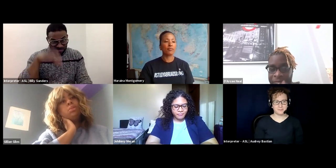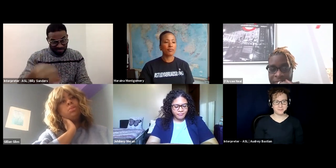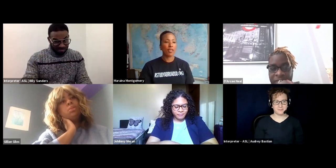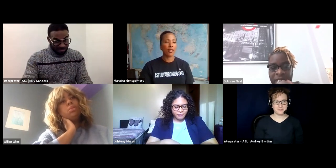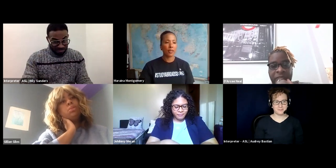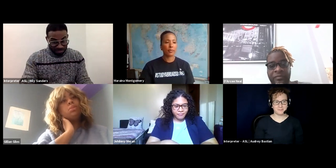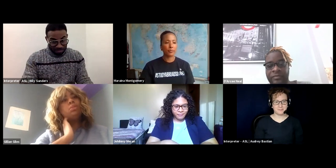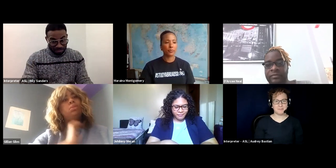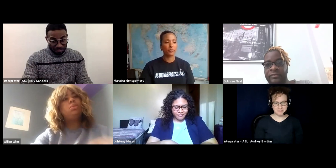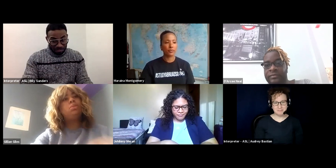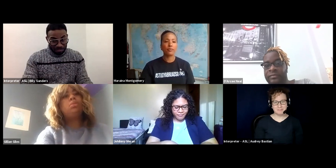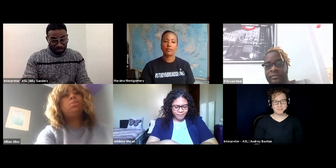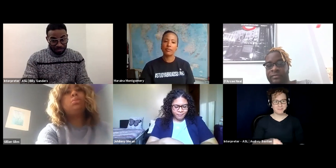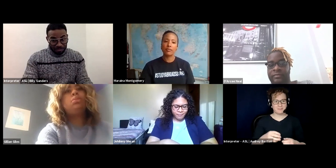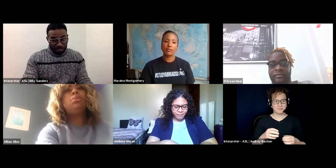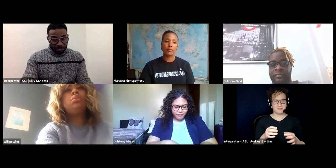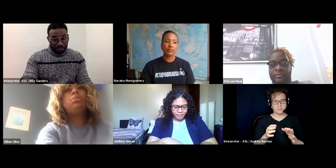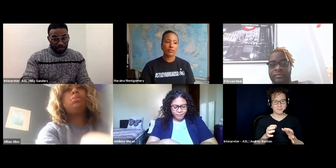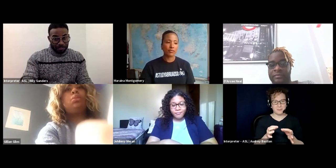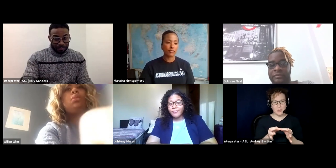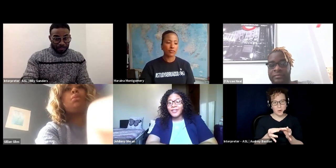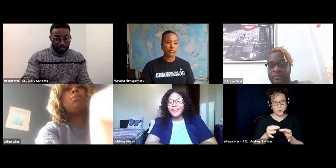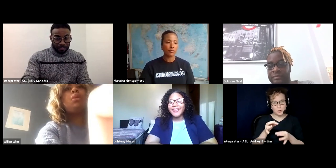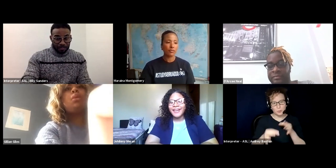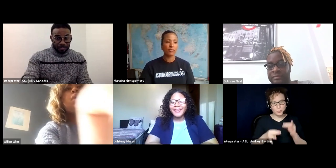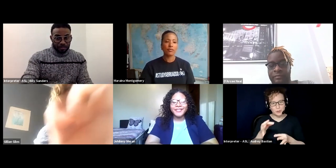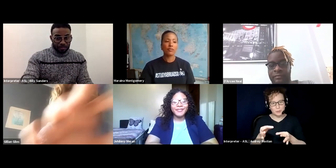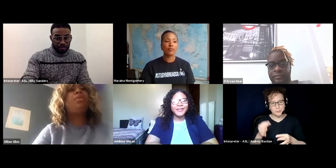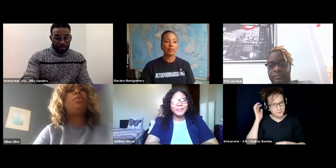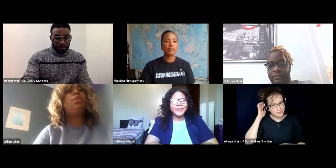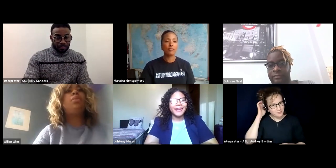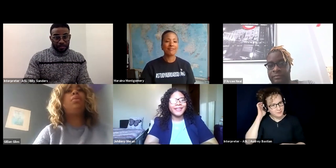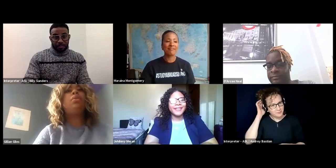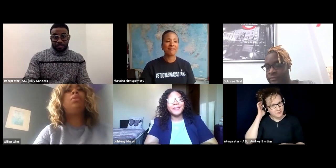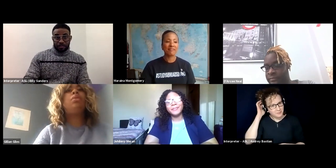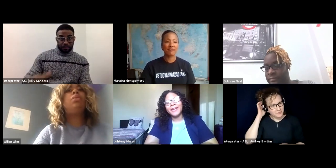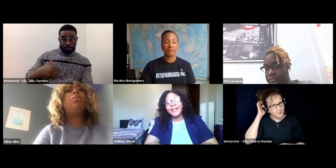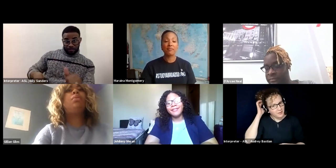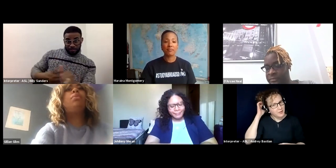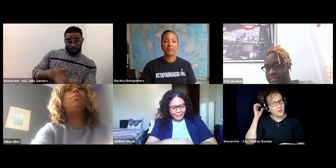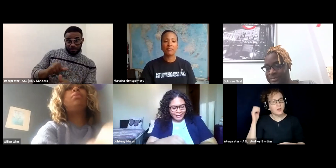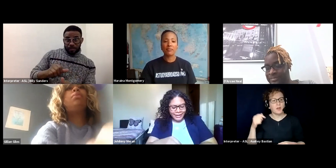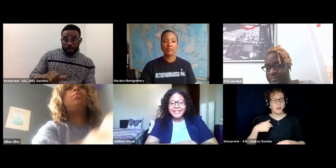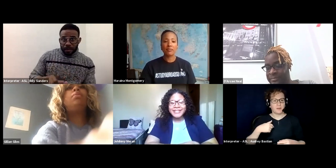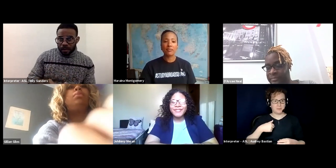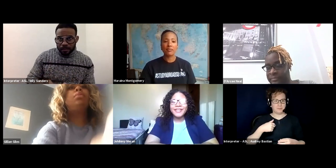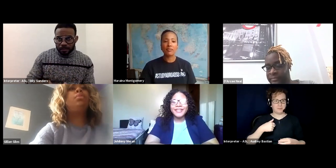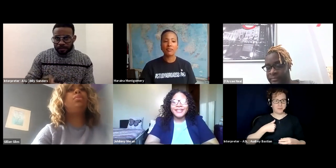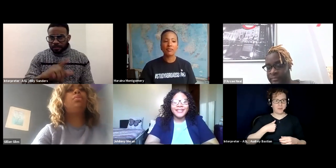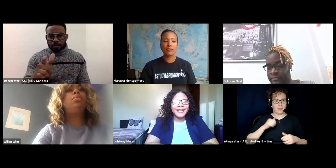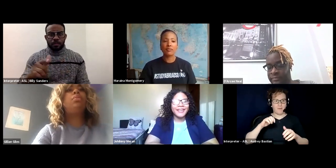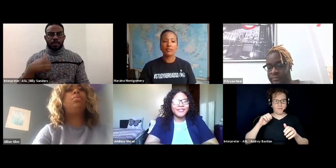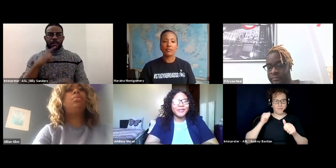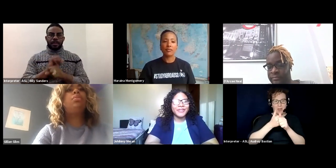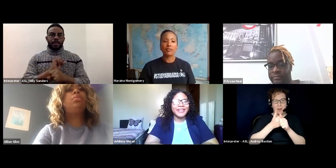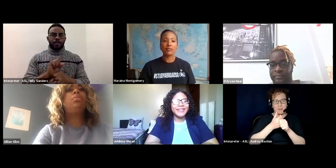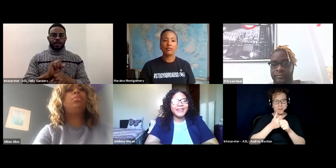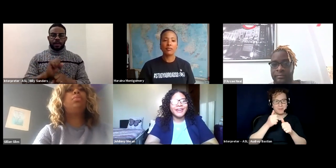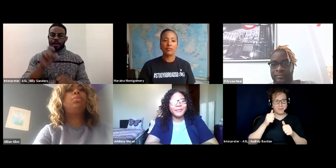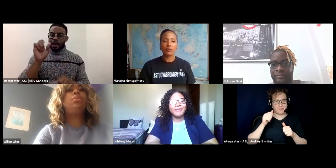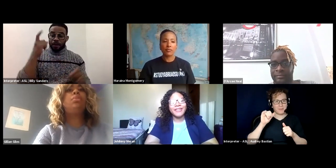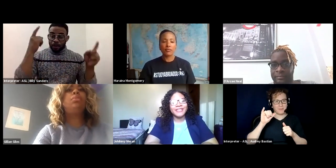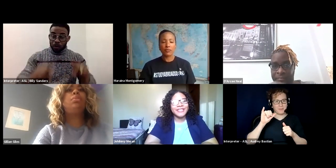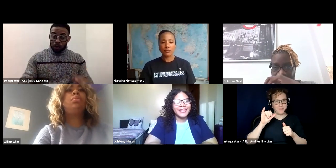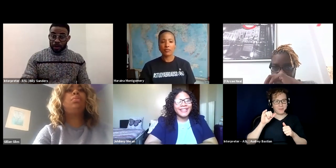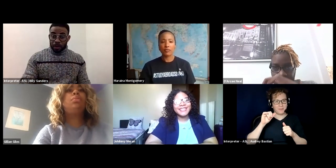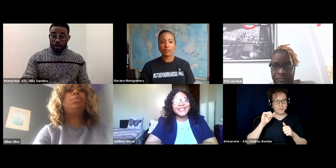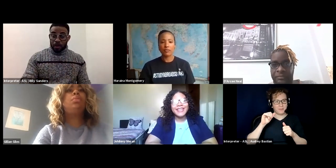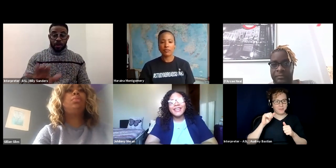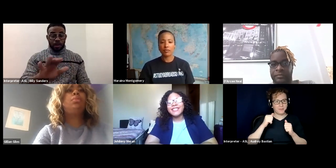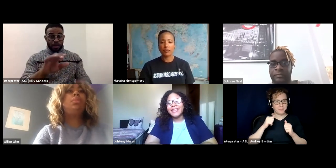I can follow up with that. I definitely have to agree with D'Arcee. It